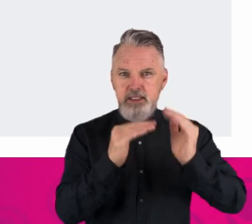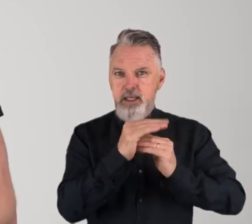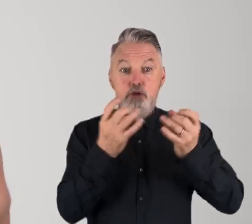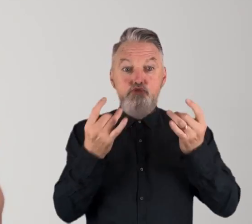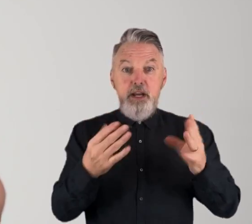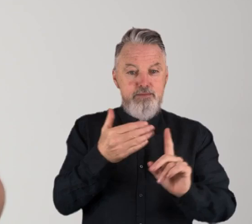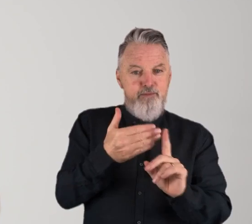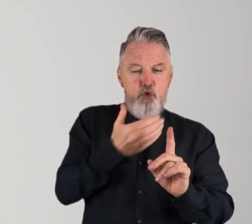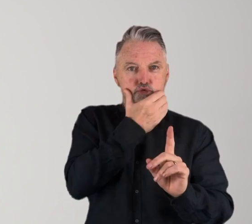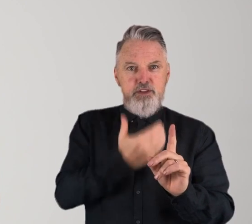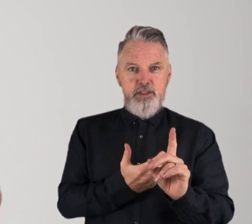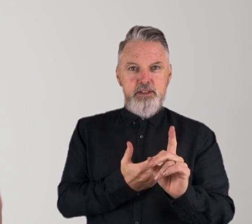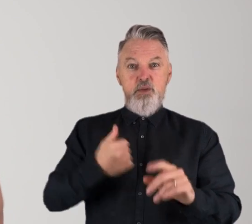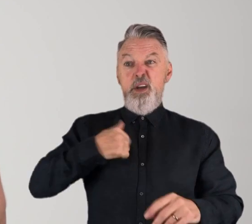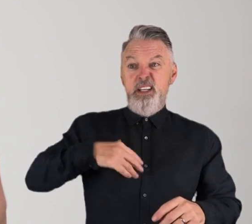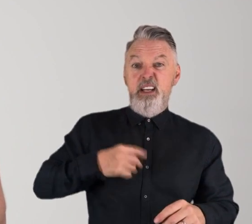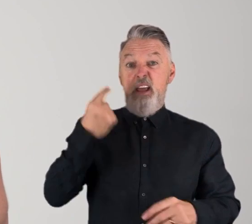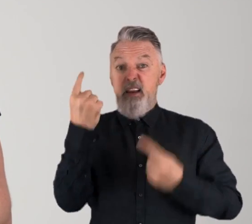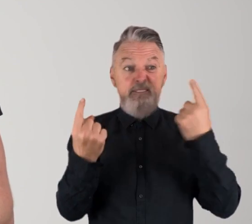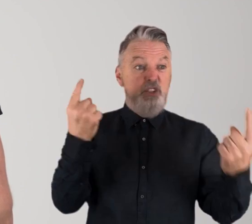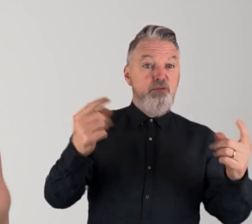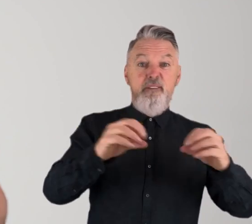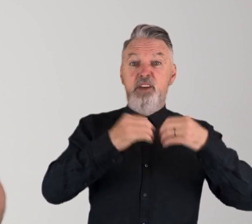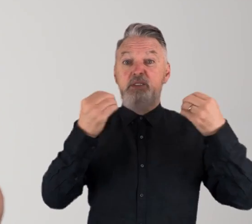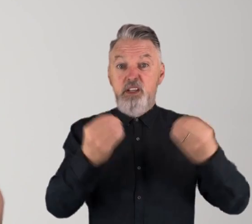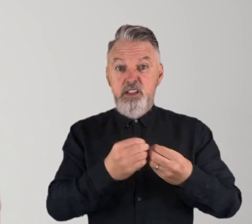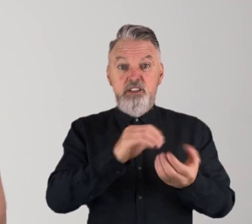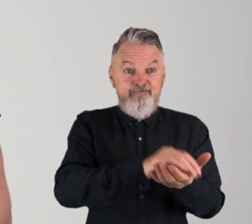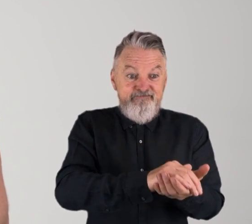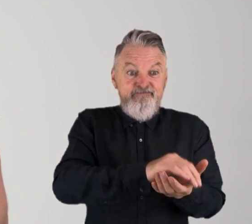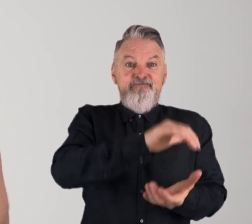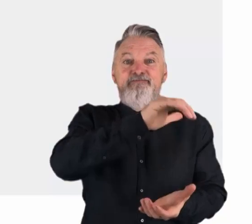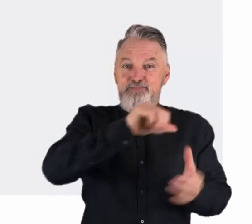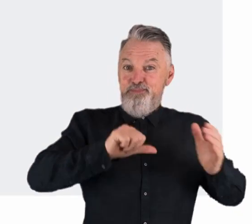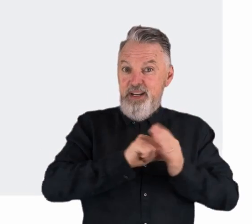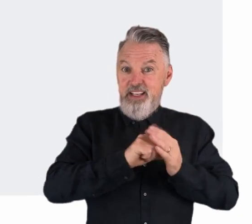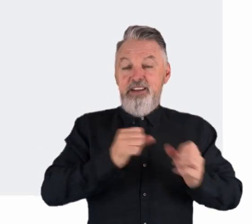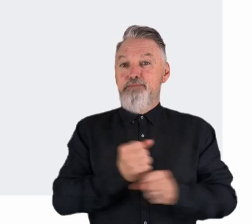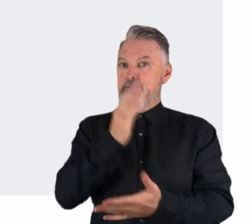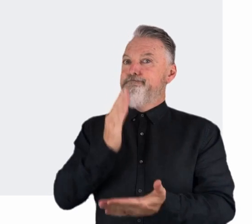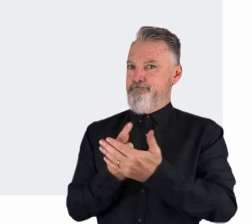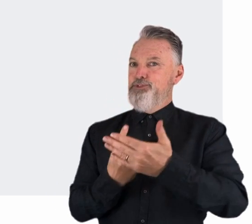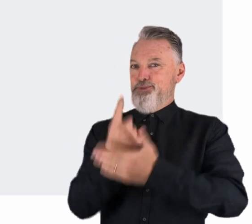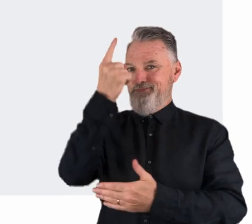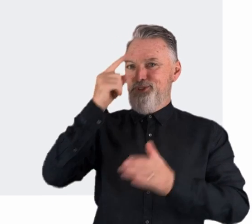So we're looking for individuals and foundations to help us make this a reality. And finally, help us spread the word.